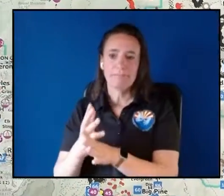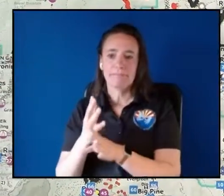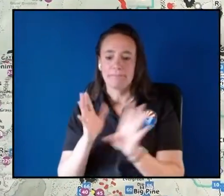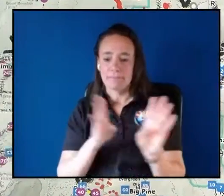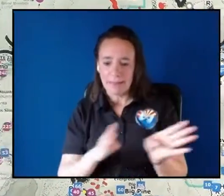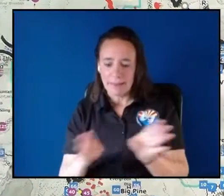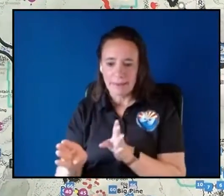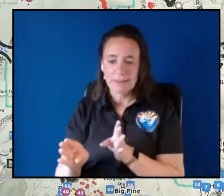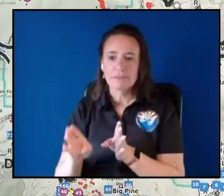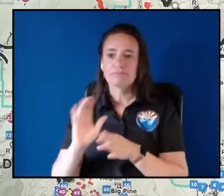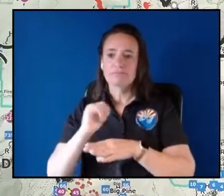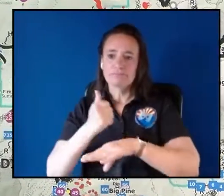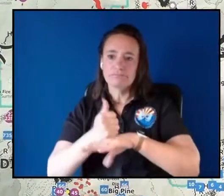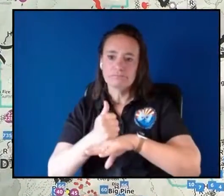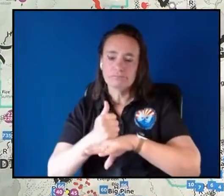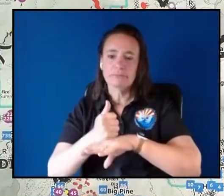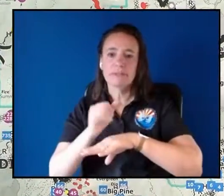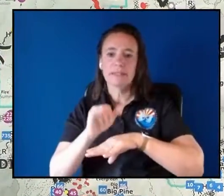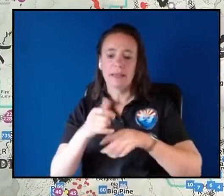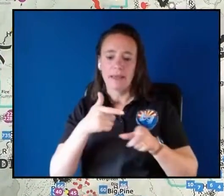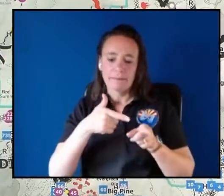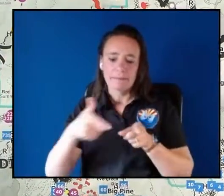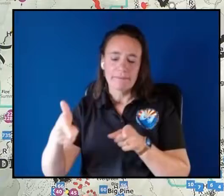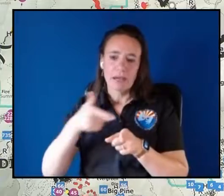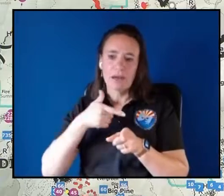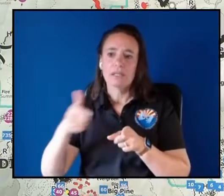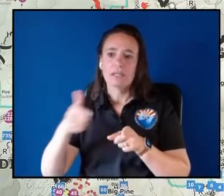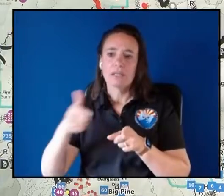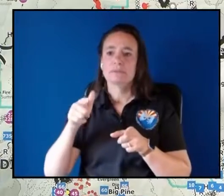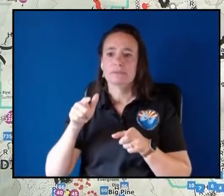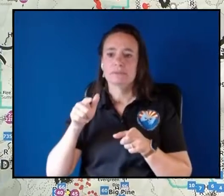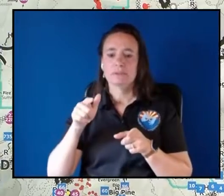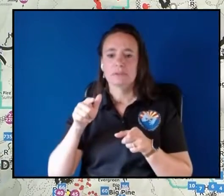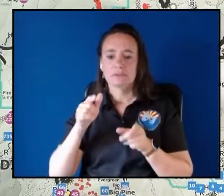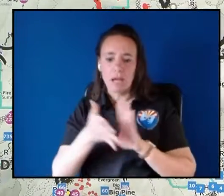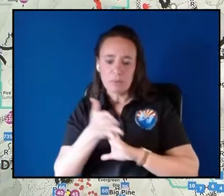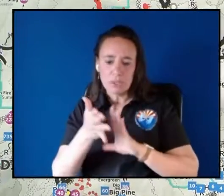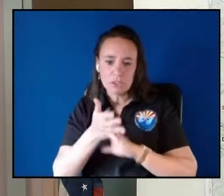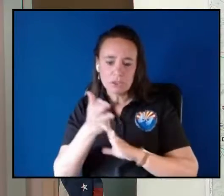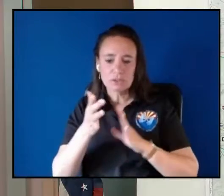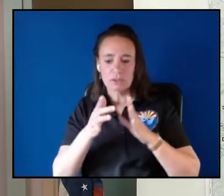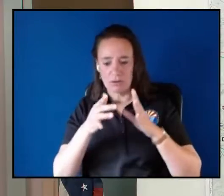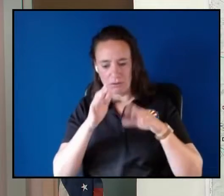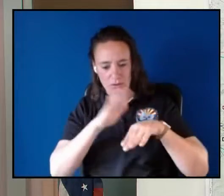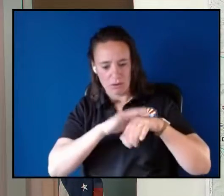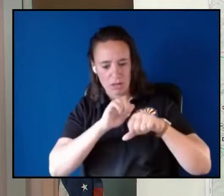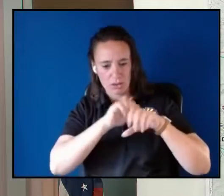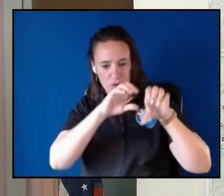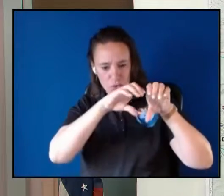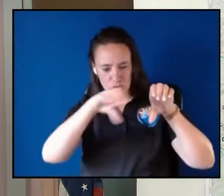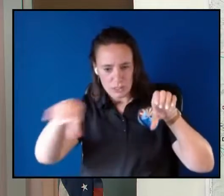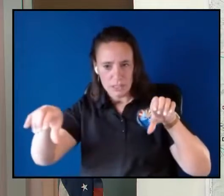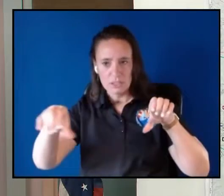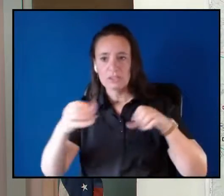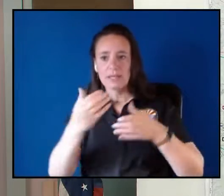continues down the the ridgeline there and the handline there. So with that, we do we do appreciate the questions.